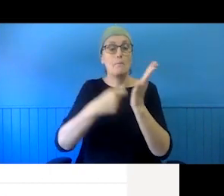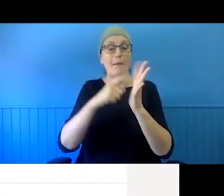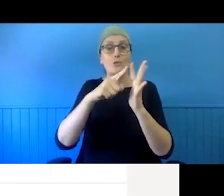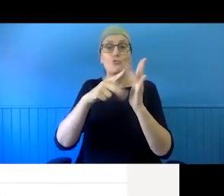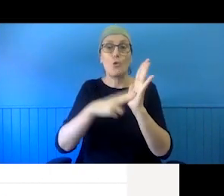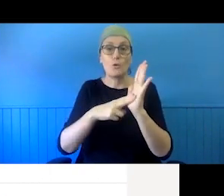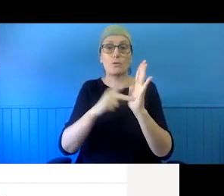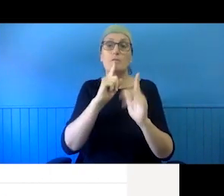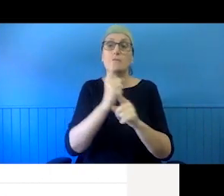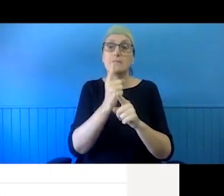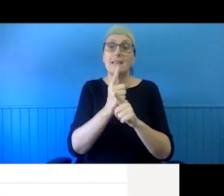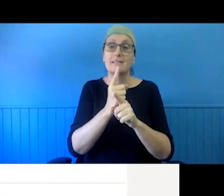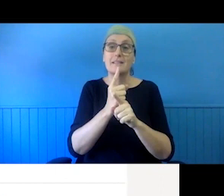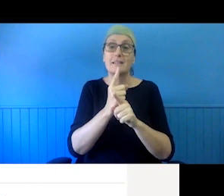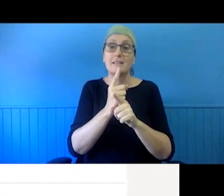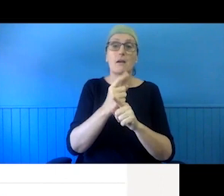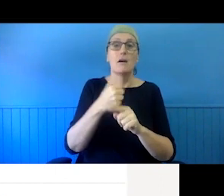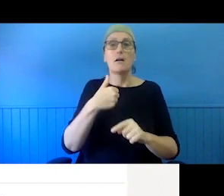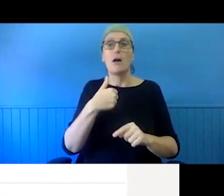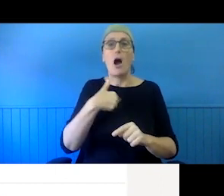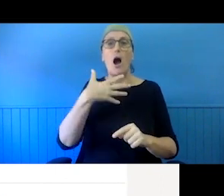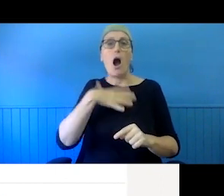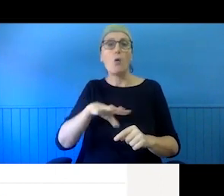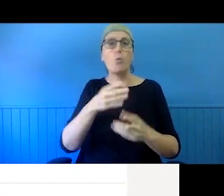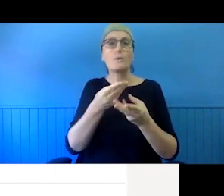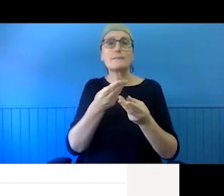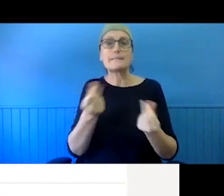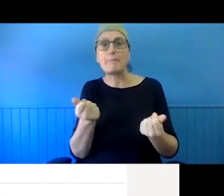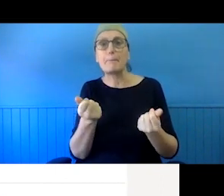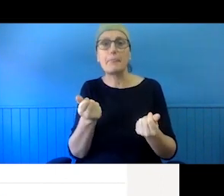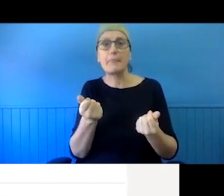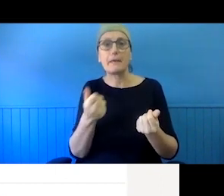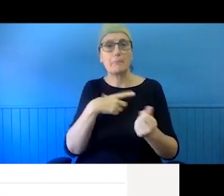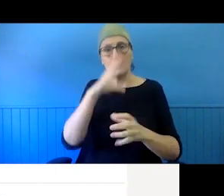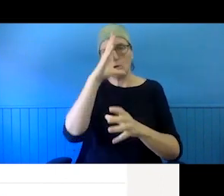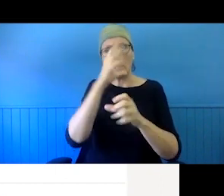something, because obviously I believe in your creative product" or they believe in the creator. But they're also wanting to just give